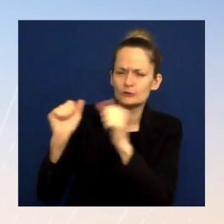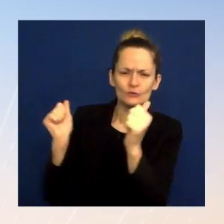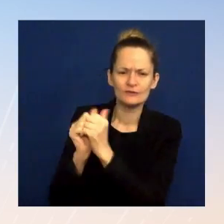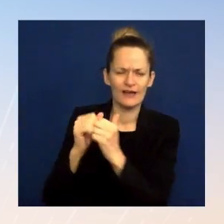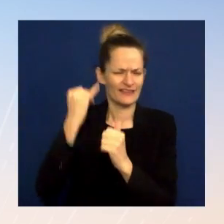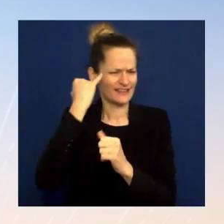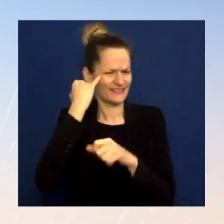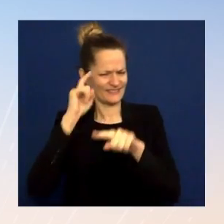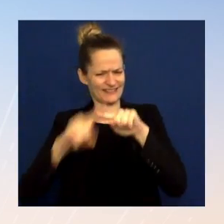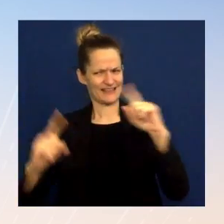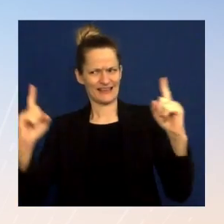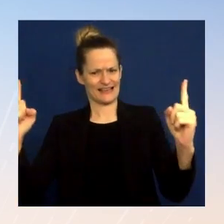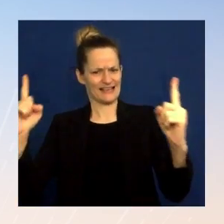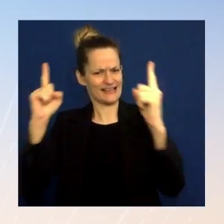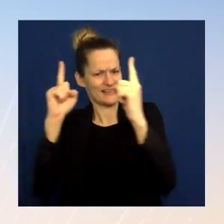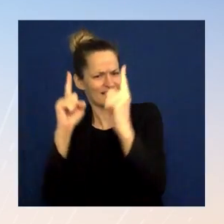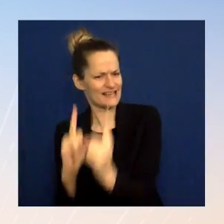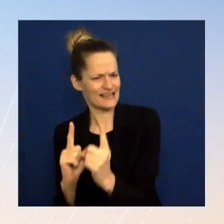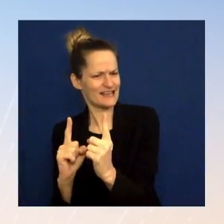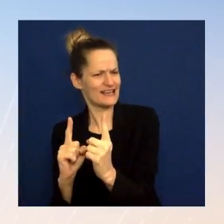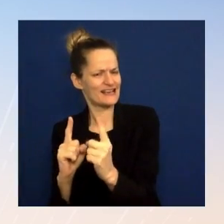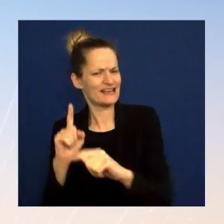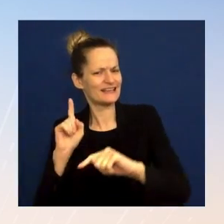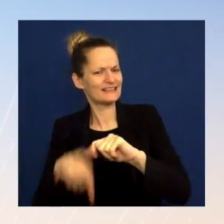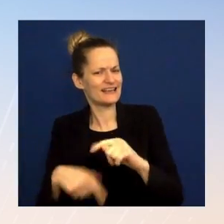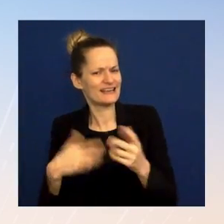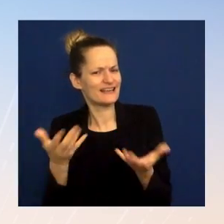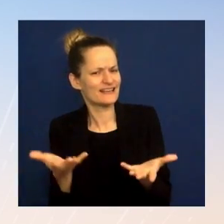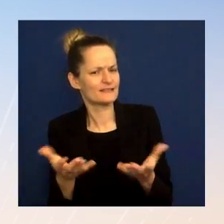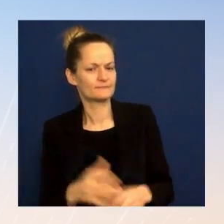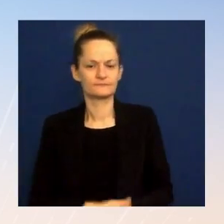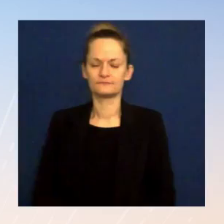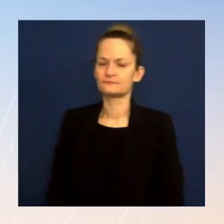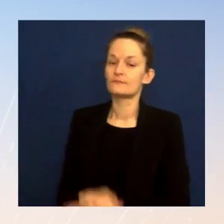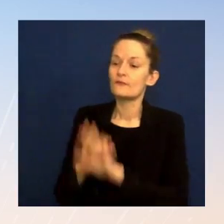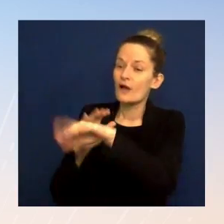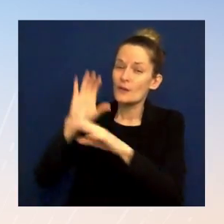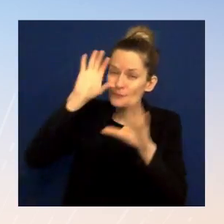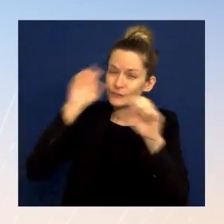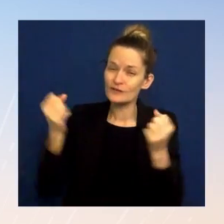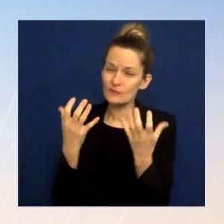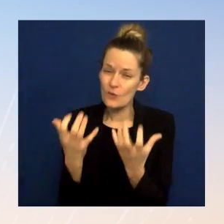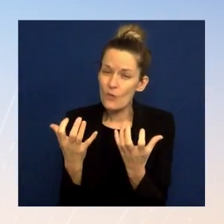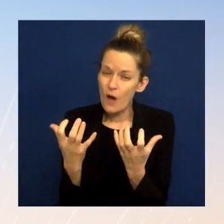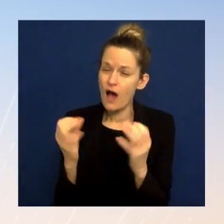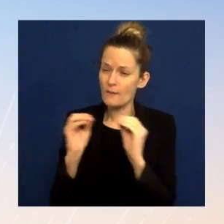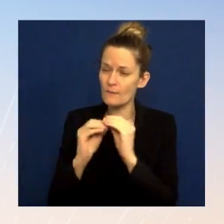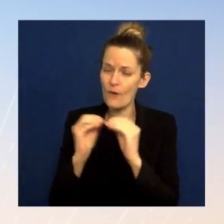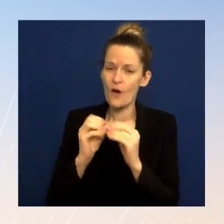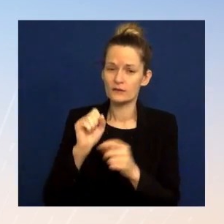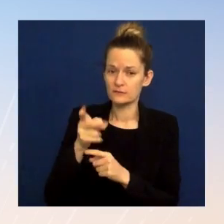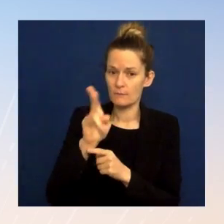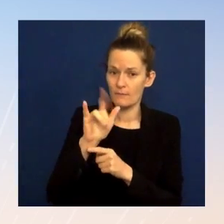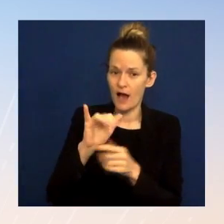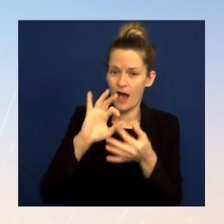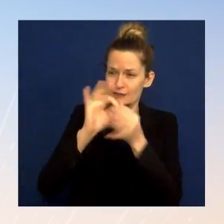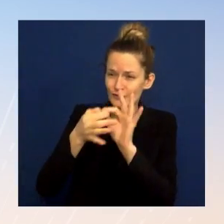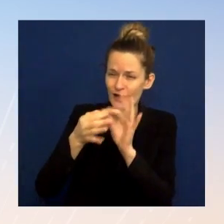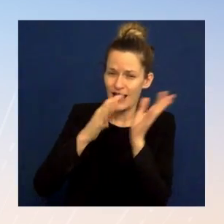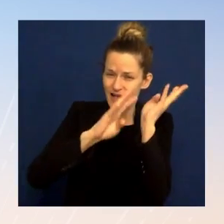is because he has refused thus far to speak with the Crown Prince Mohammed bin Salman. Will the President speak with the Crown Prince? Is there a possibility of a meeting